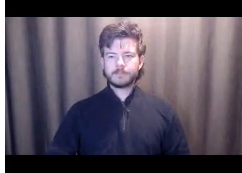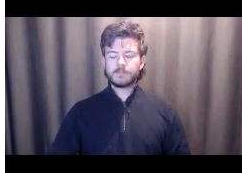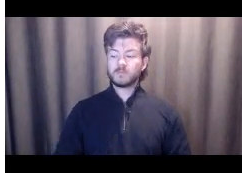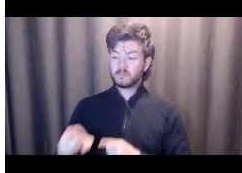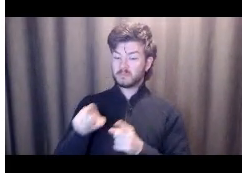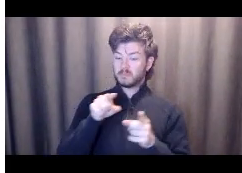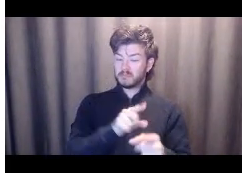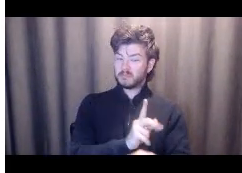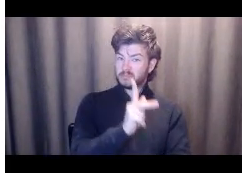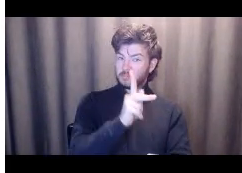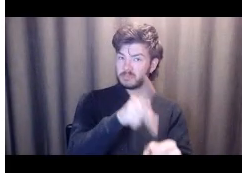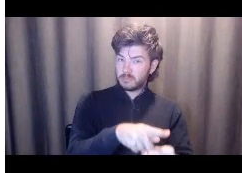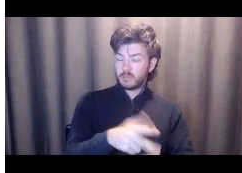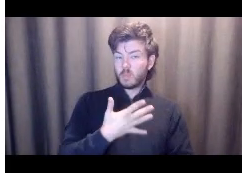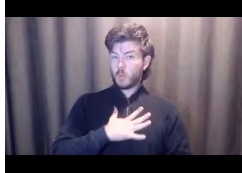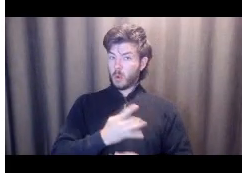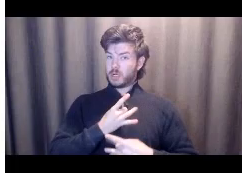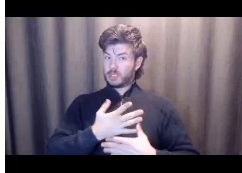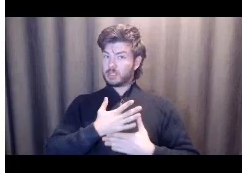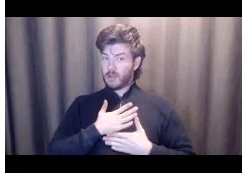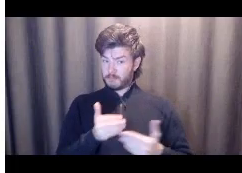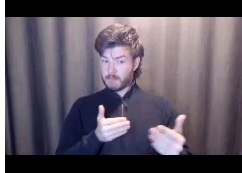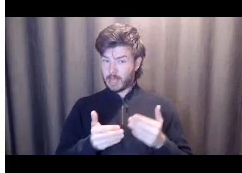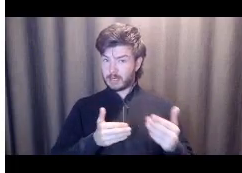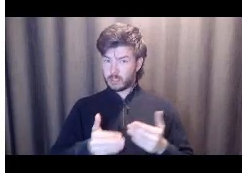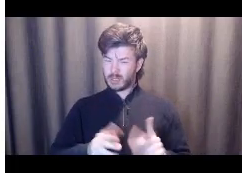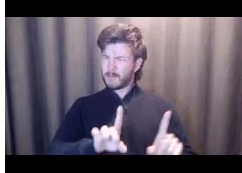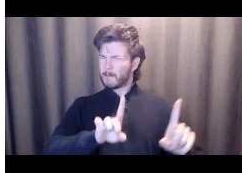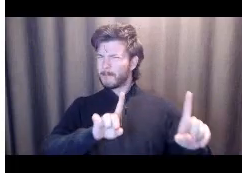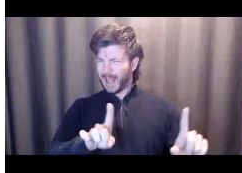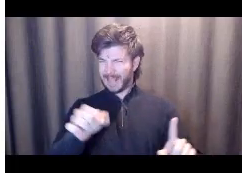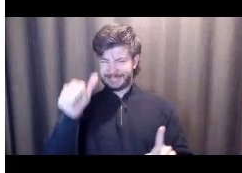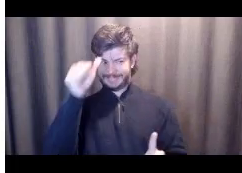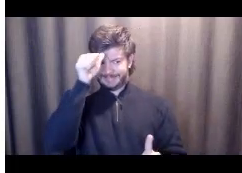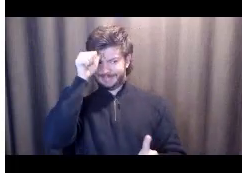risks involved, we will work with them to identify ways to